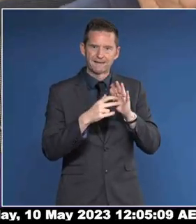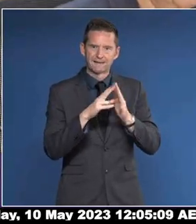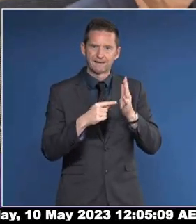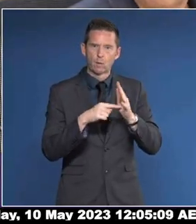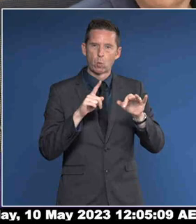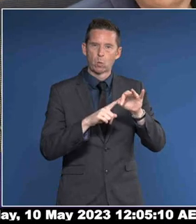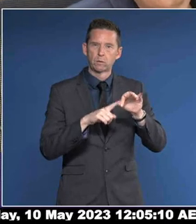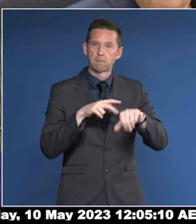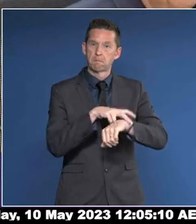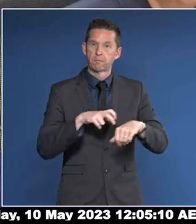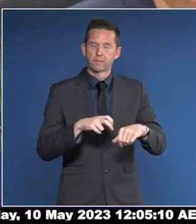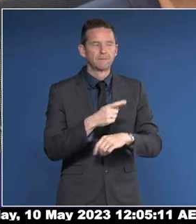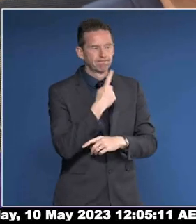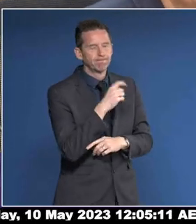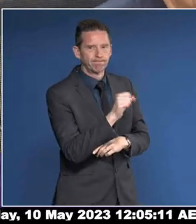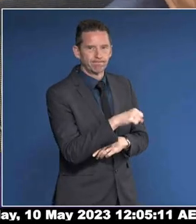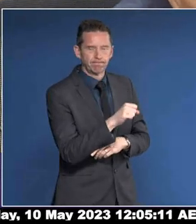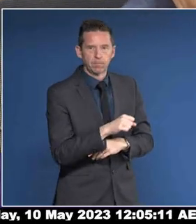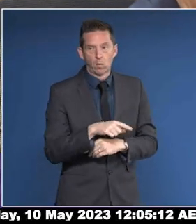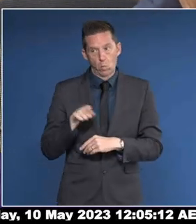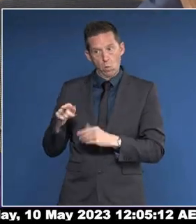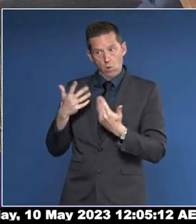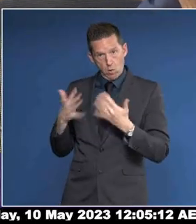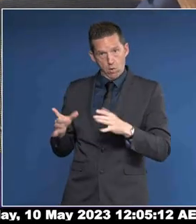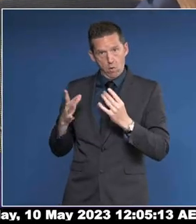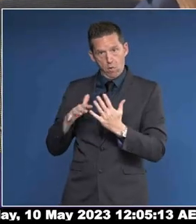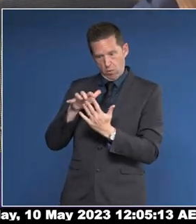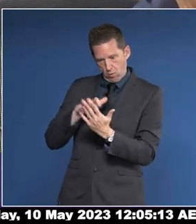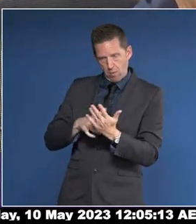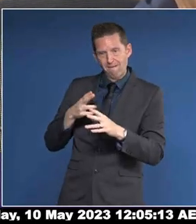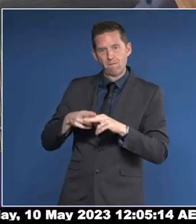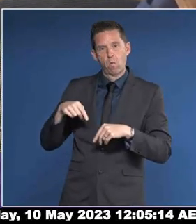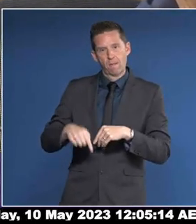You prepared a statement for this case study in the Royal Commission dated 8